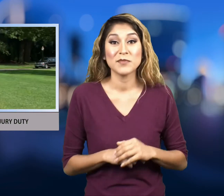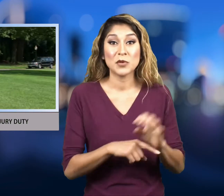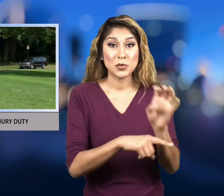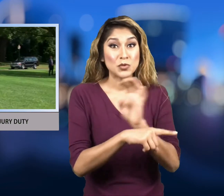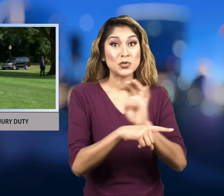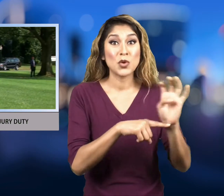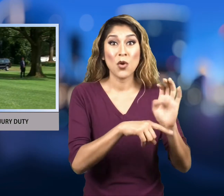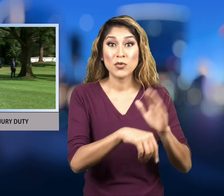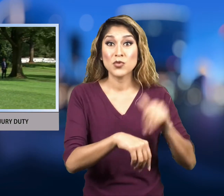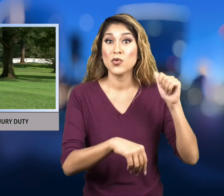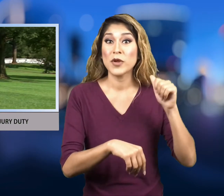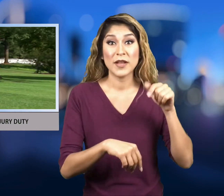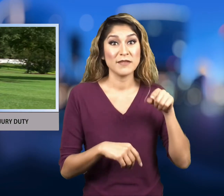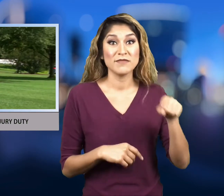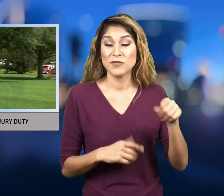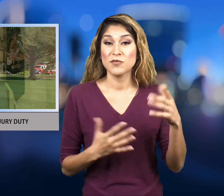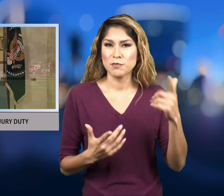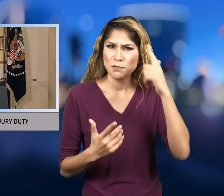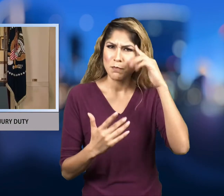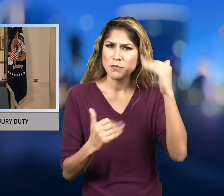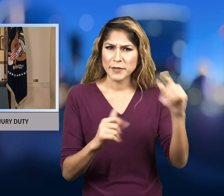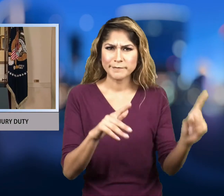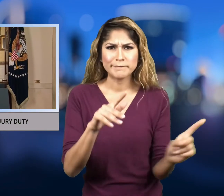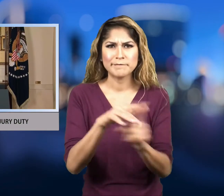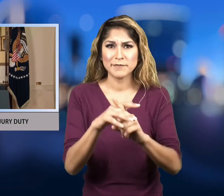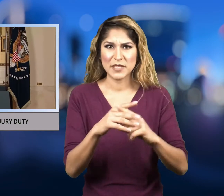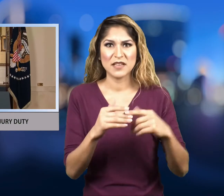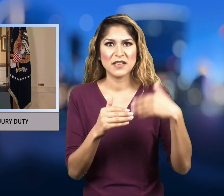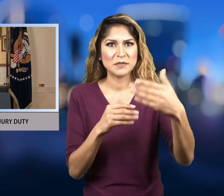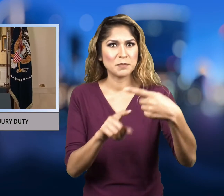The jury summon says Obama needs to report to jury duty next month.